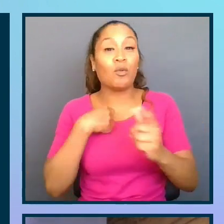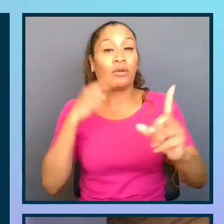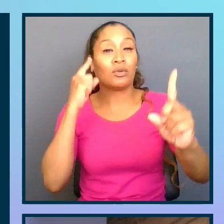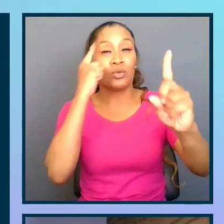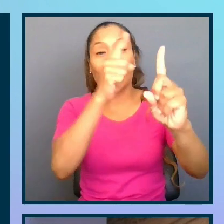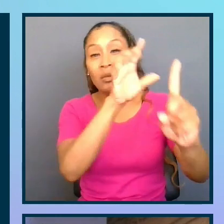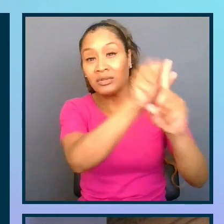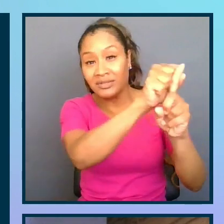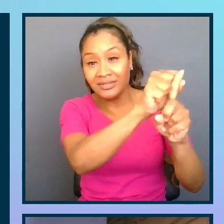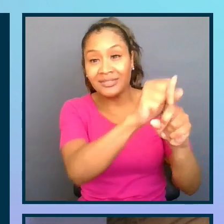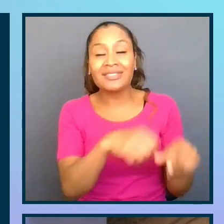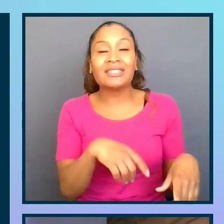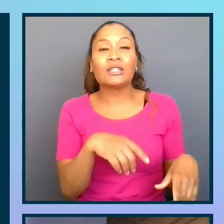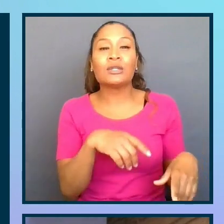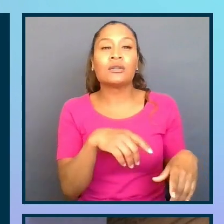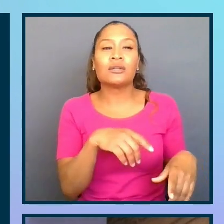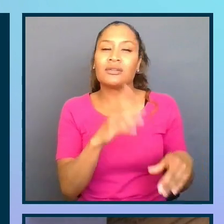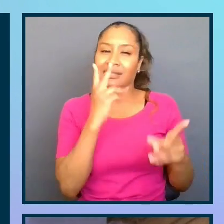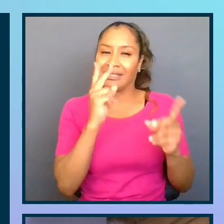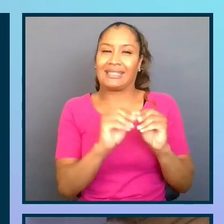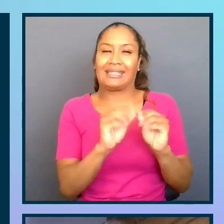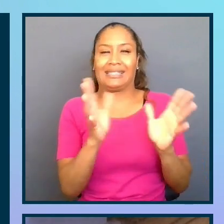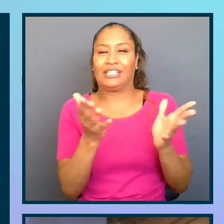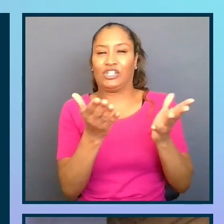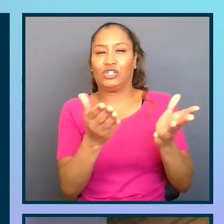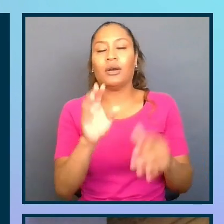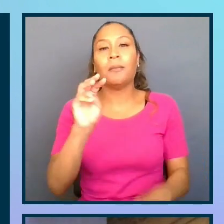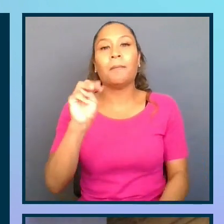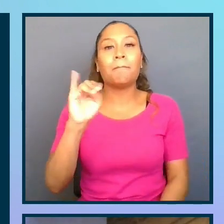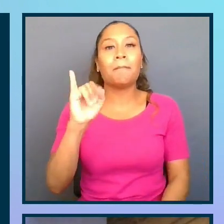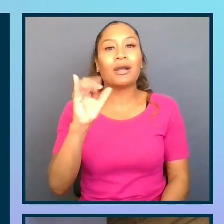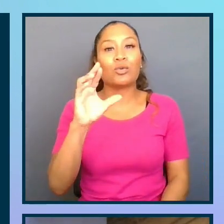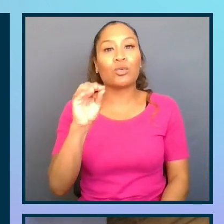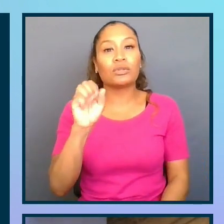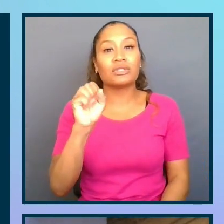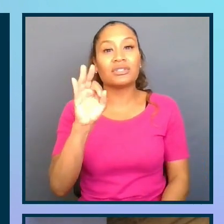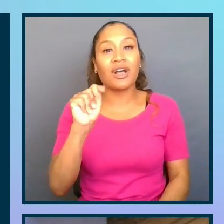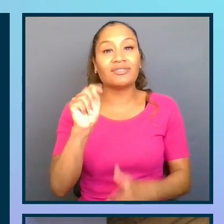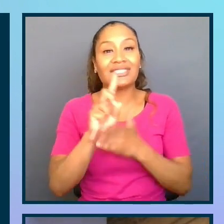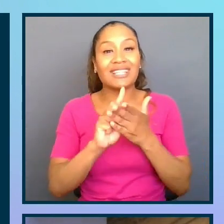And there's a quote here on this slide from the Microsoft Design Toolkit, "Disability arises